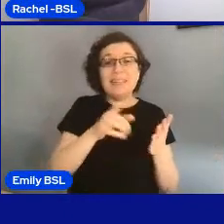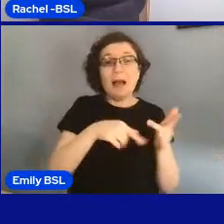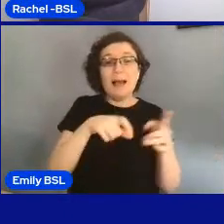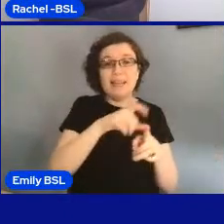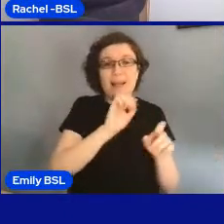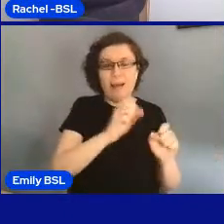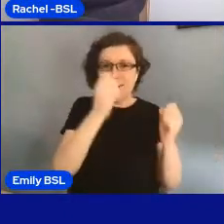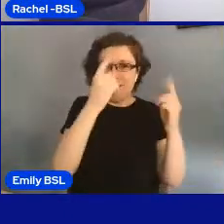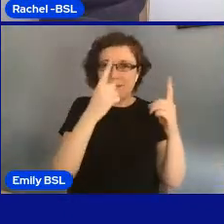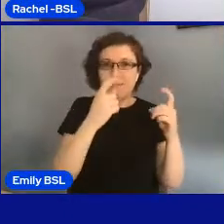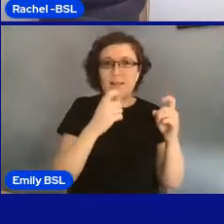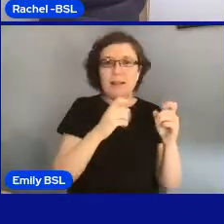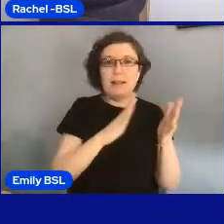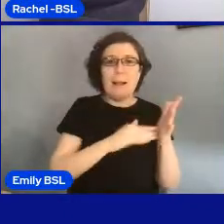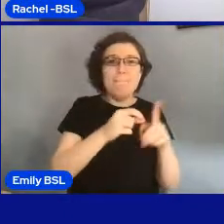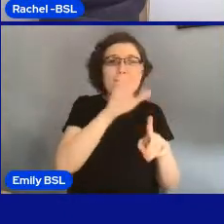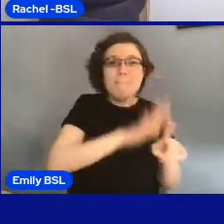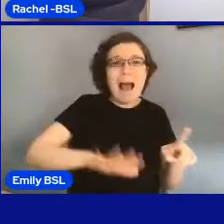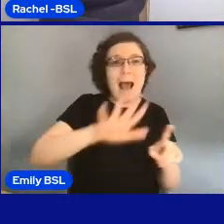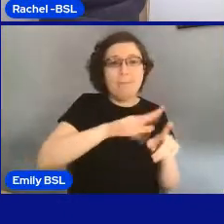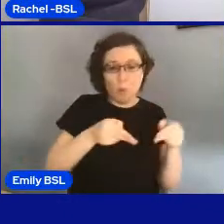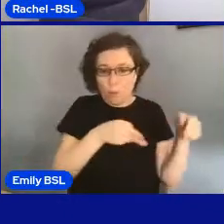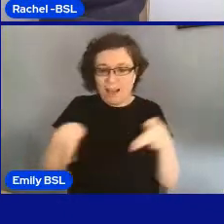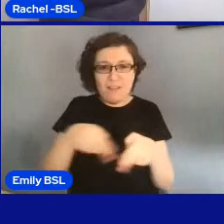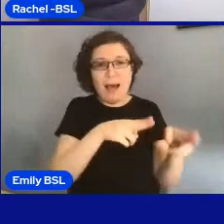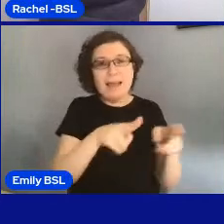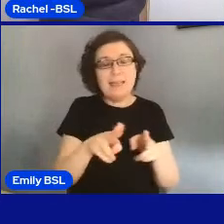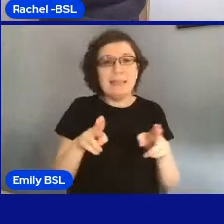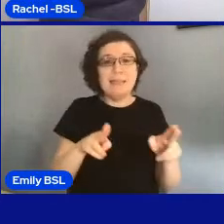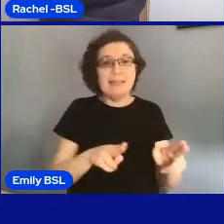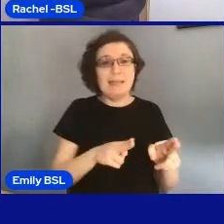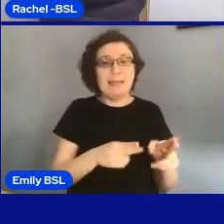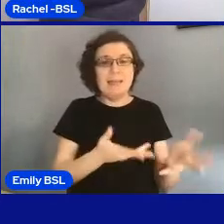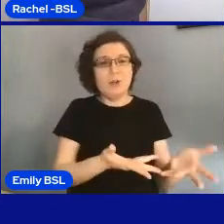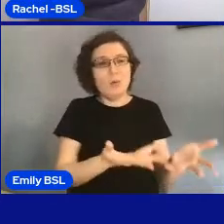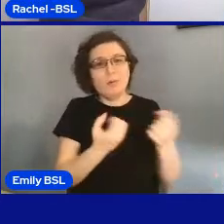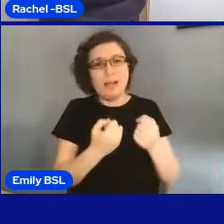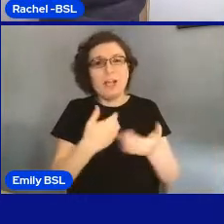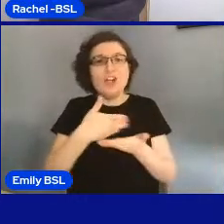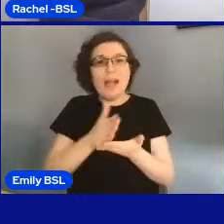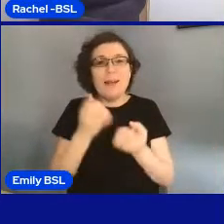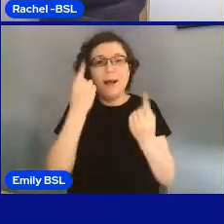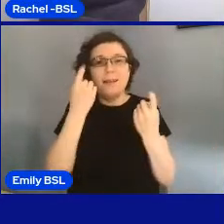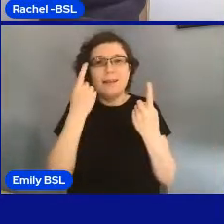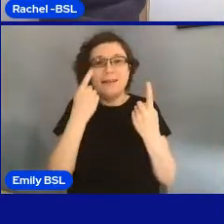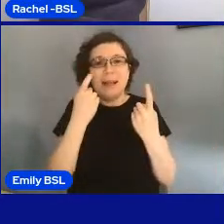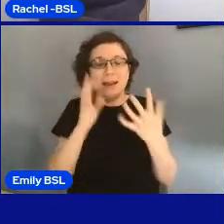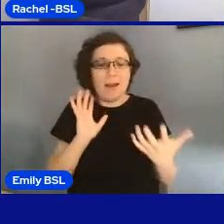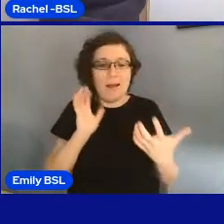making, is from the digital side of things and City ID from their experience in maps and wayfinding.